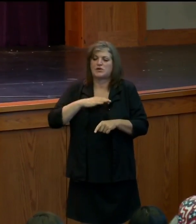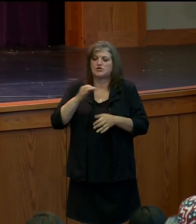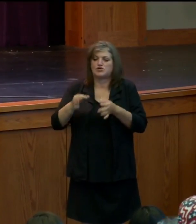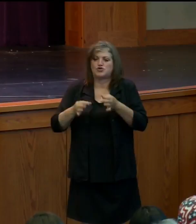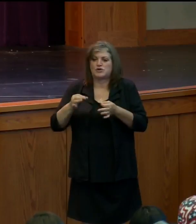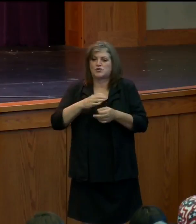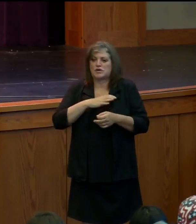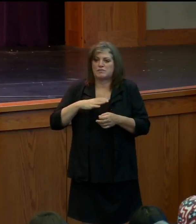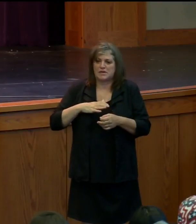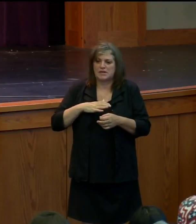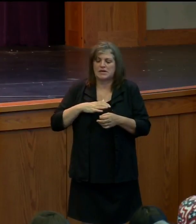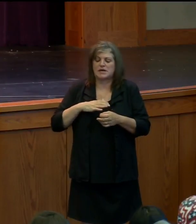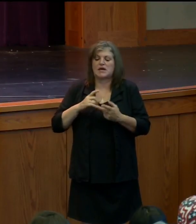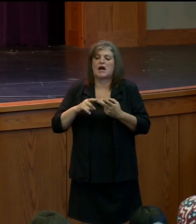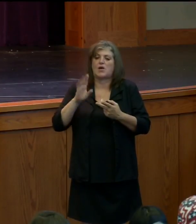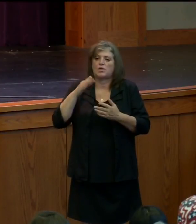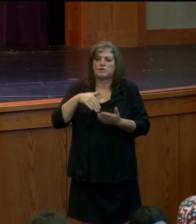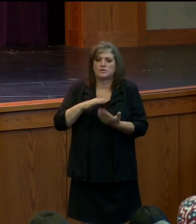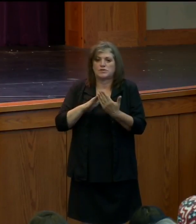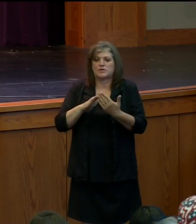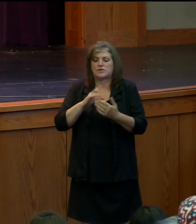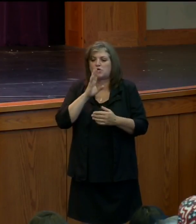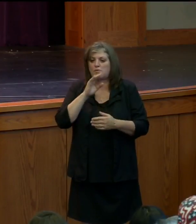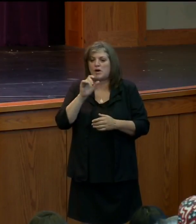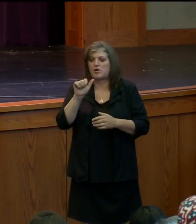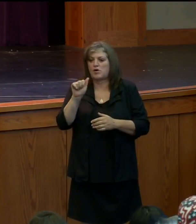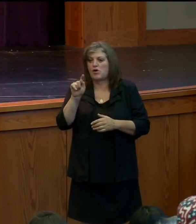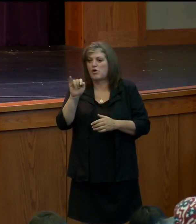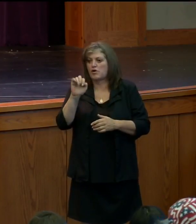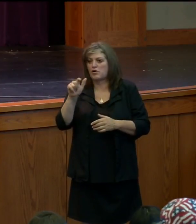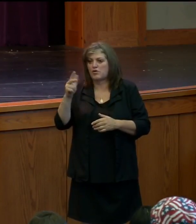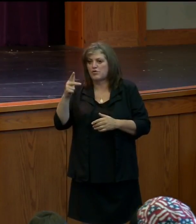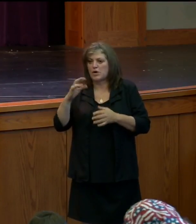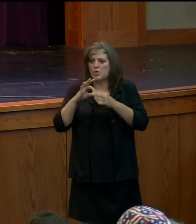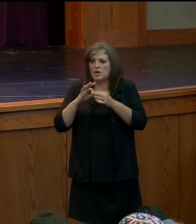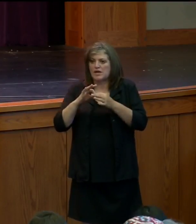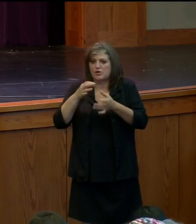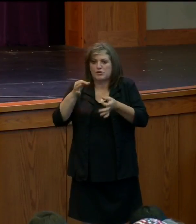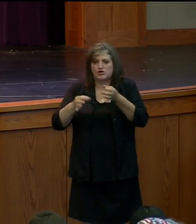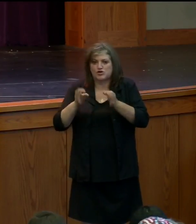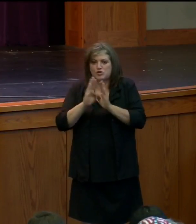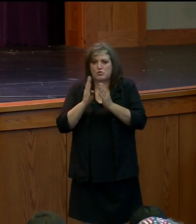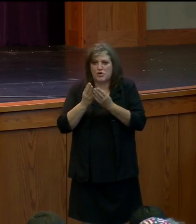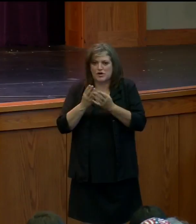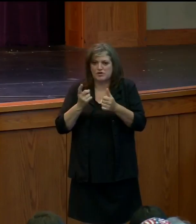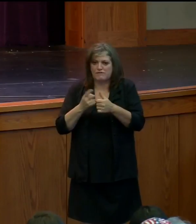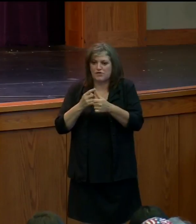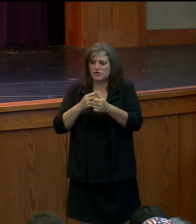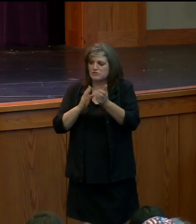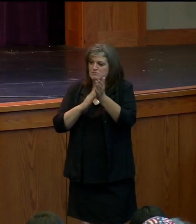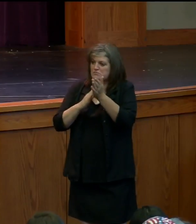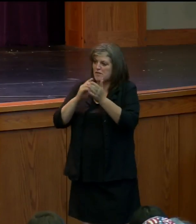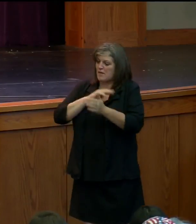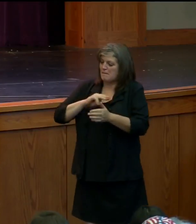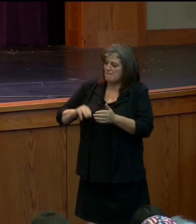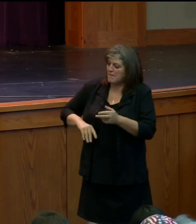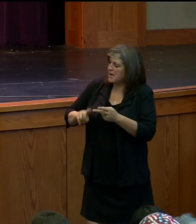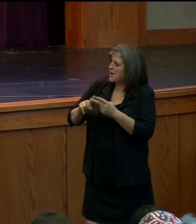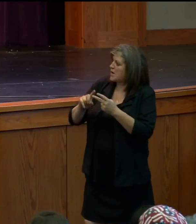I'M GOING TO SPECIFICALLY ADDRESS ARTICLE 3 WHICH RELATES TO THE JUDICIAL BRANCH. LET ME FIRST COMMEND THE MAYOR AND CHAIRPERSON MENDELSON AND